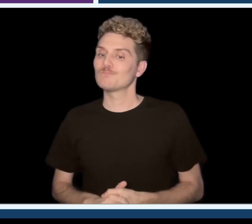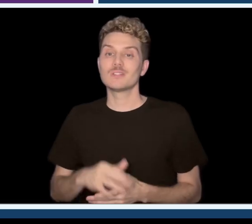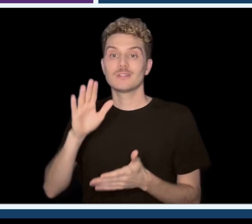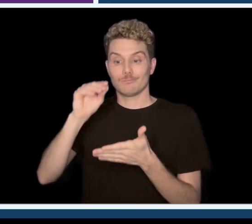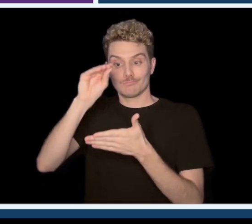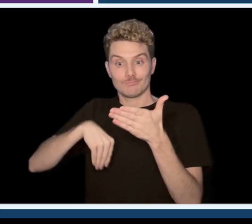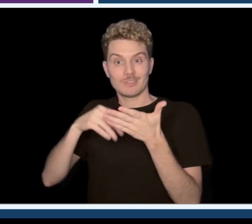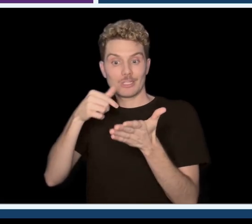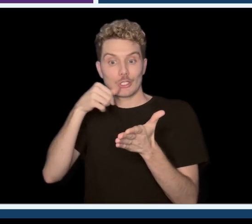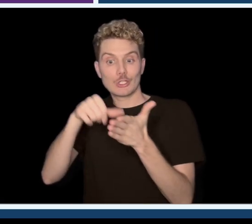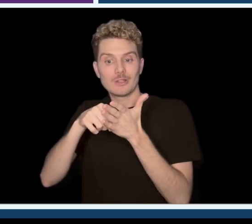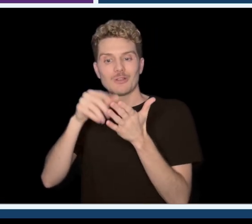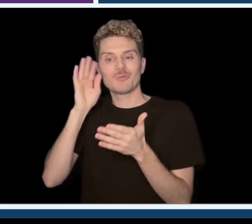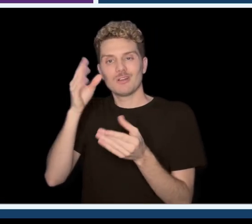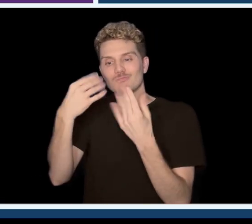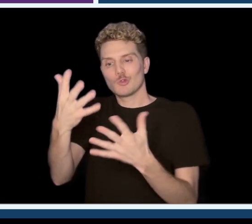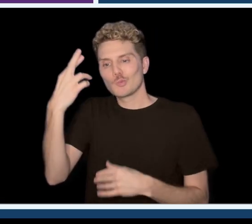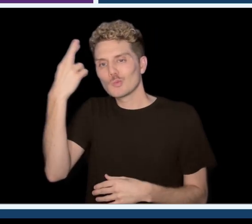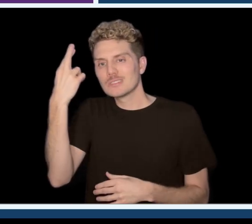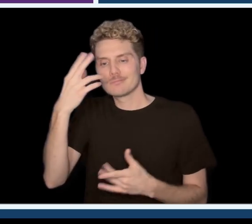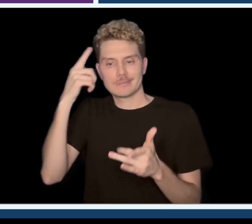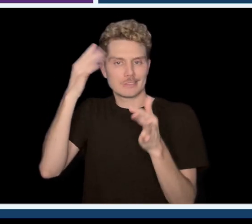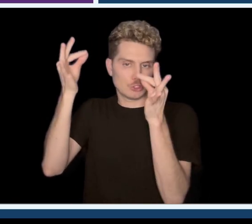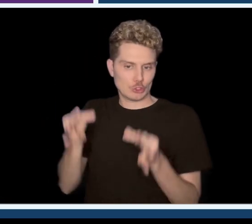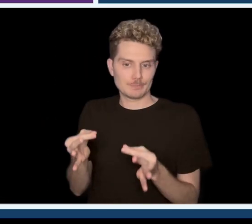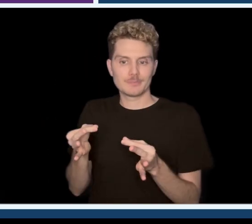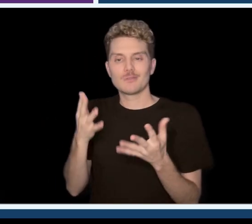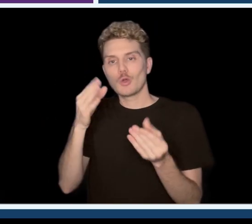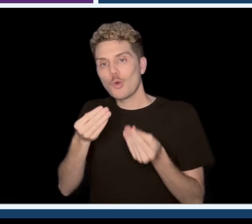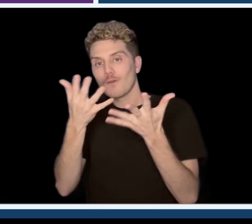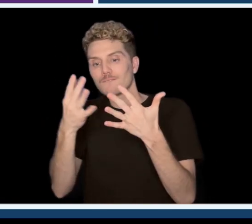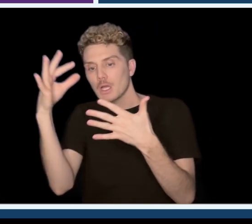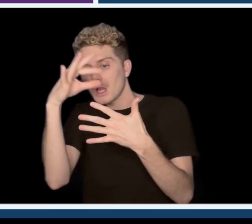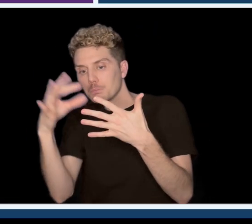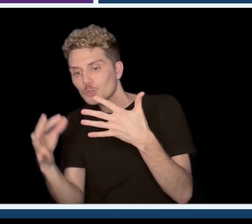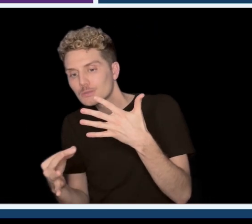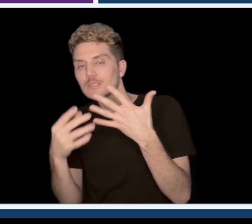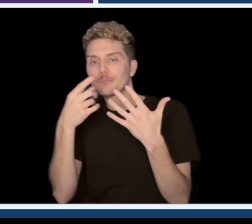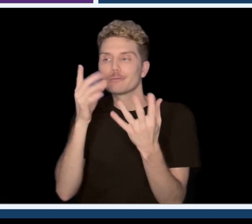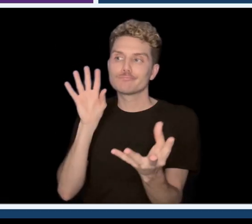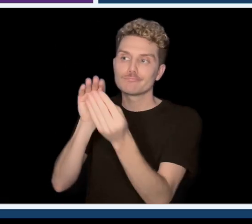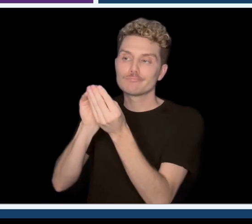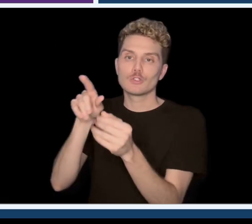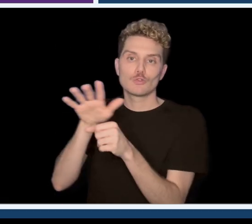the written notice will give the reason for the decision and will offer you options to meet with the Regional Office